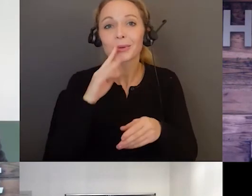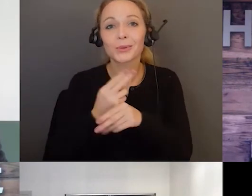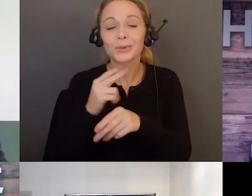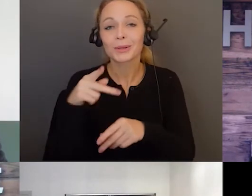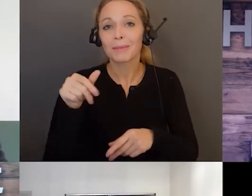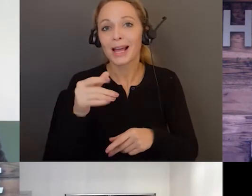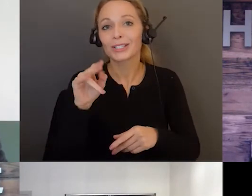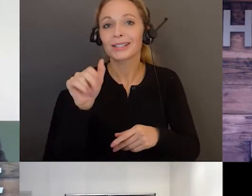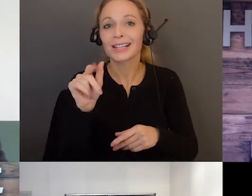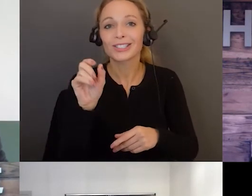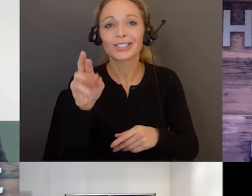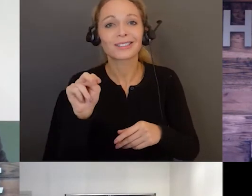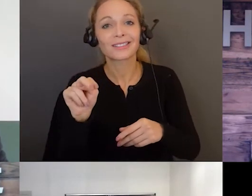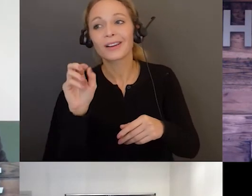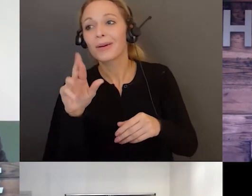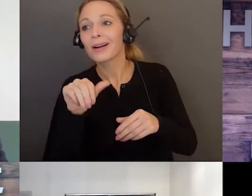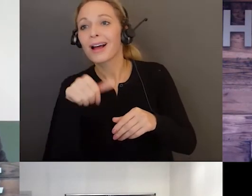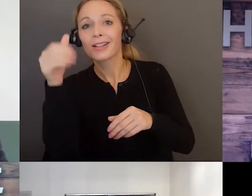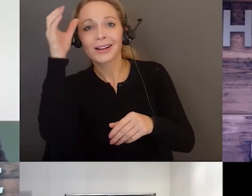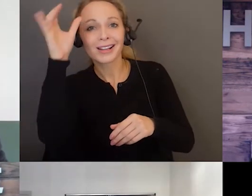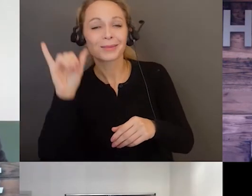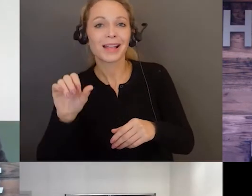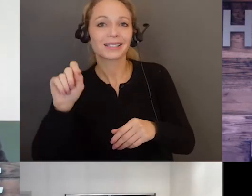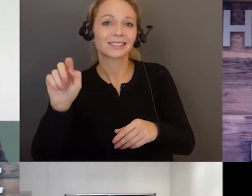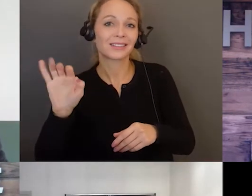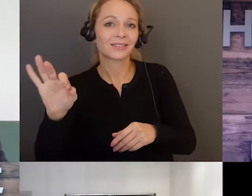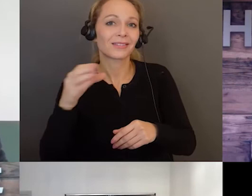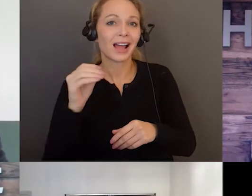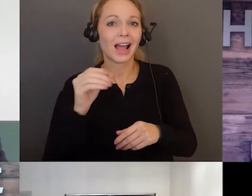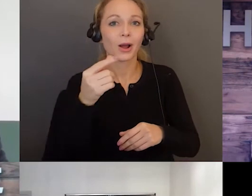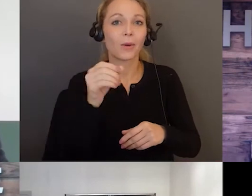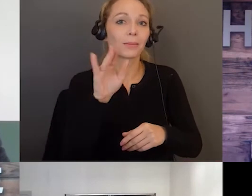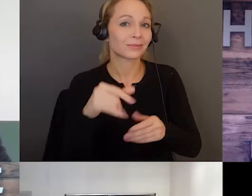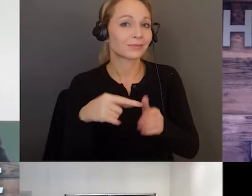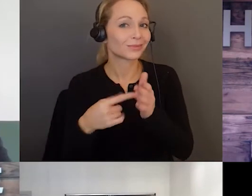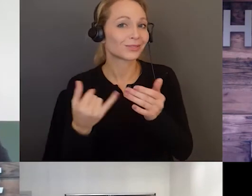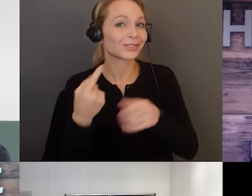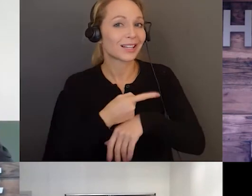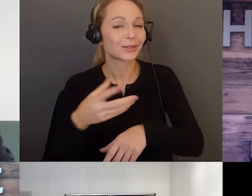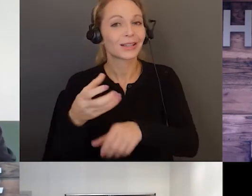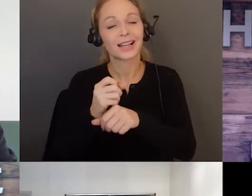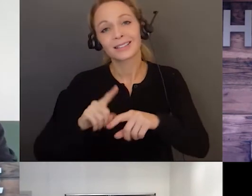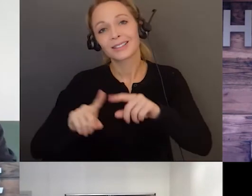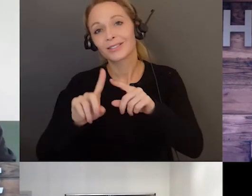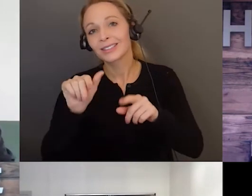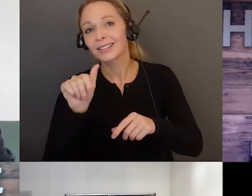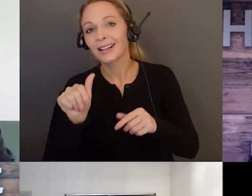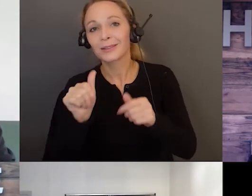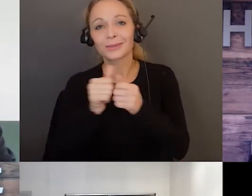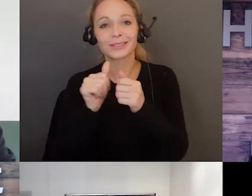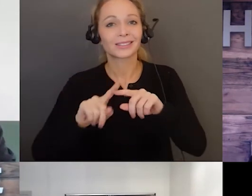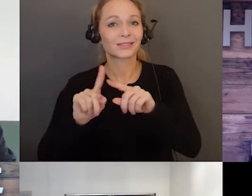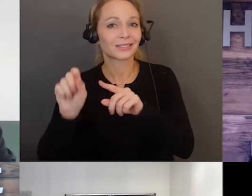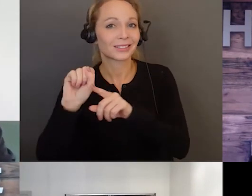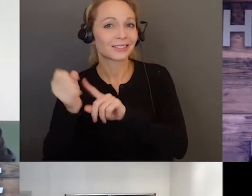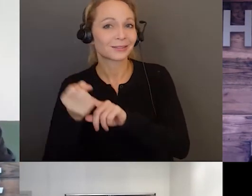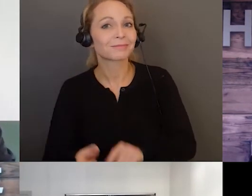SOME OF THE CONCEPTS THAT STEF AND GOBI SHOWED TODAY TO RETURN DIFFERENT DATA IN DIFFERENT CIRCUMSTANCES. AWESOME.